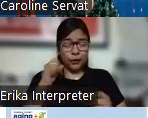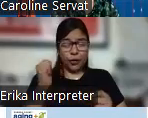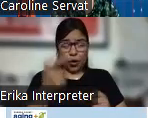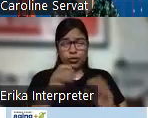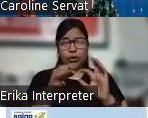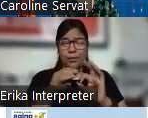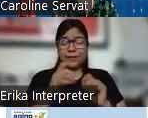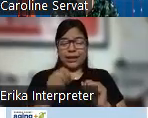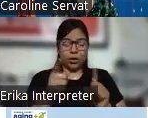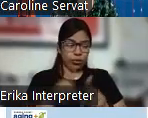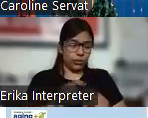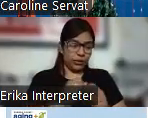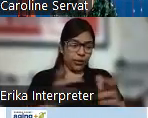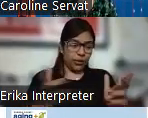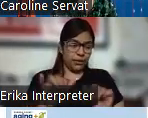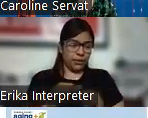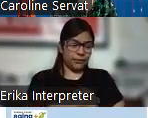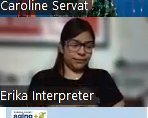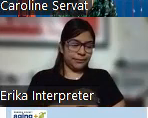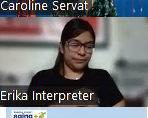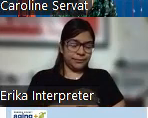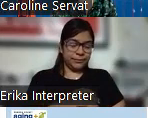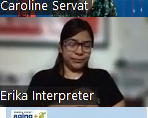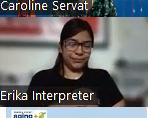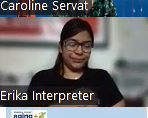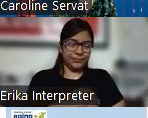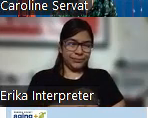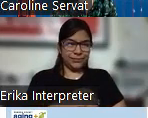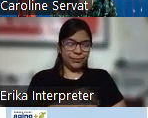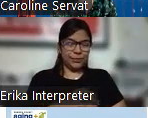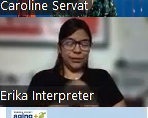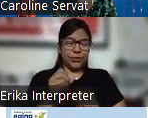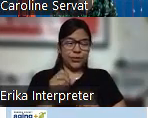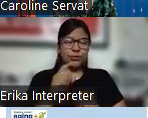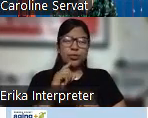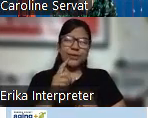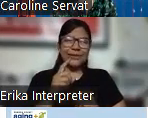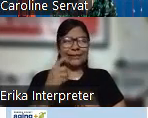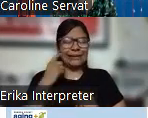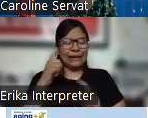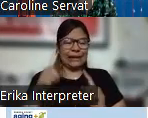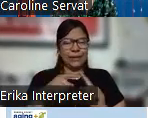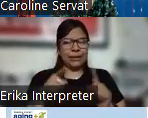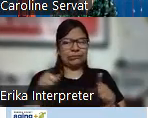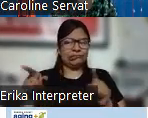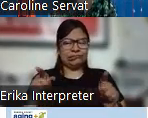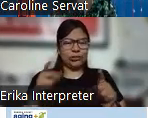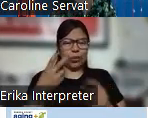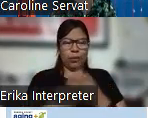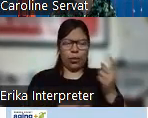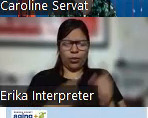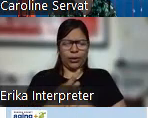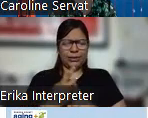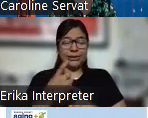instead of Aging like both it's either or right um and um not to belabor the point too much but